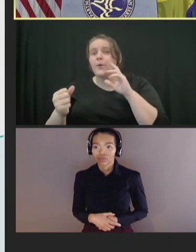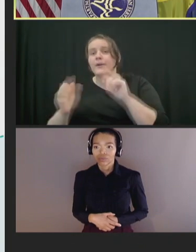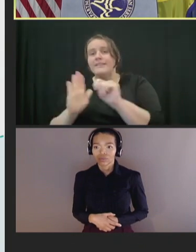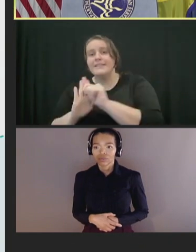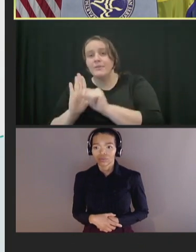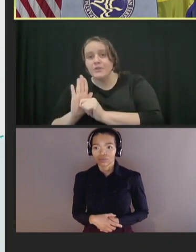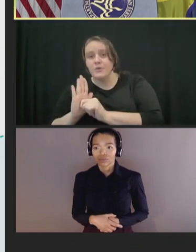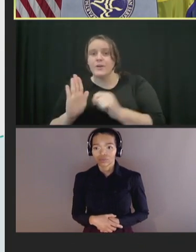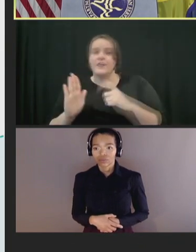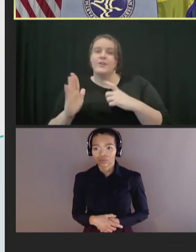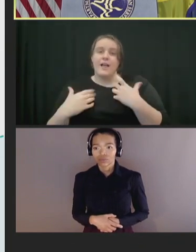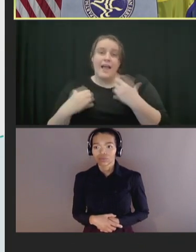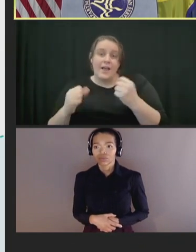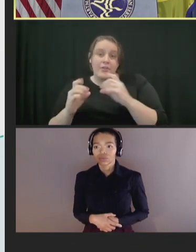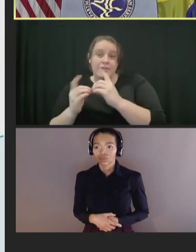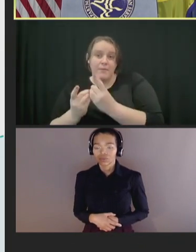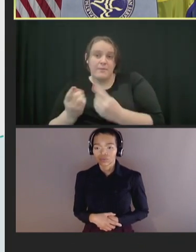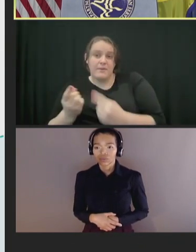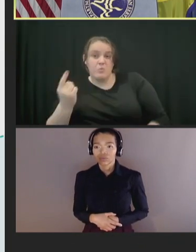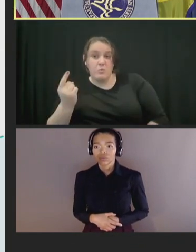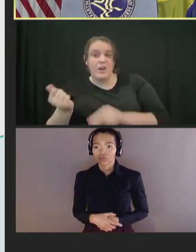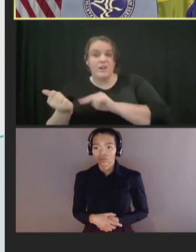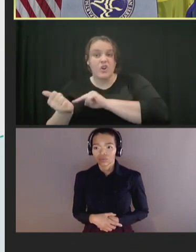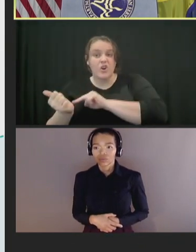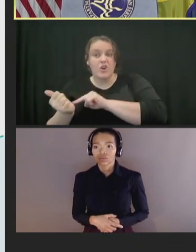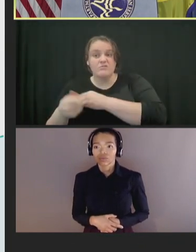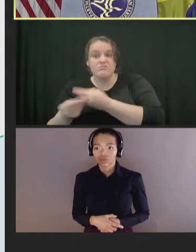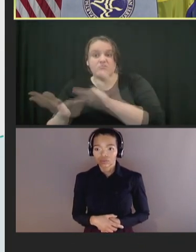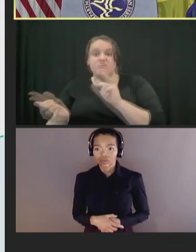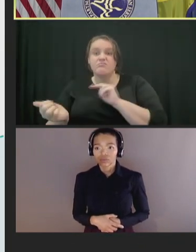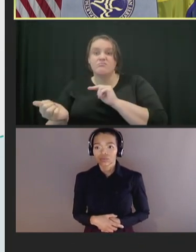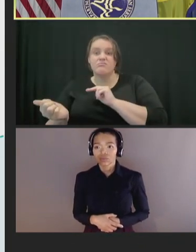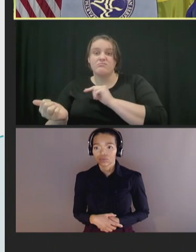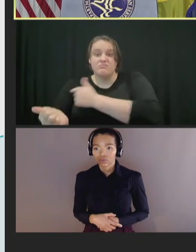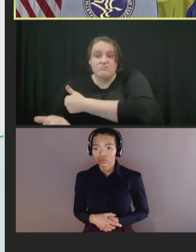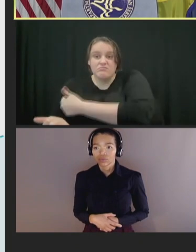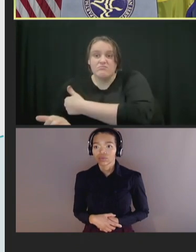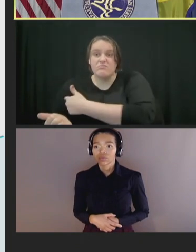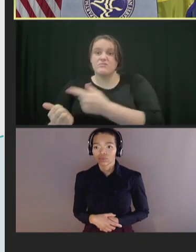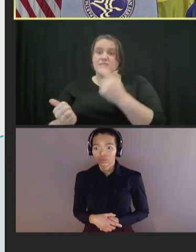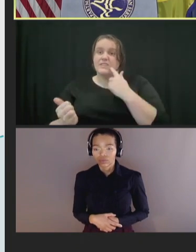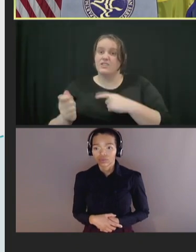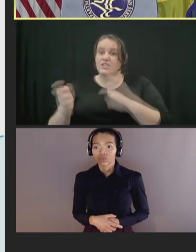a nurse that is the immunization director. She's the STBBI director. She's the TB